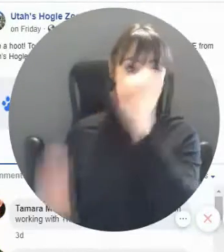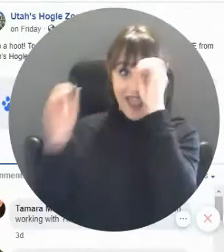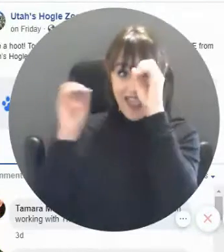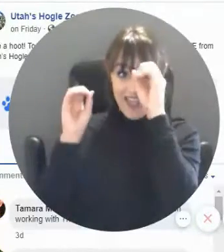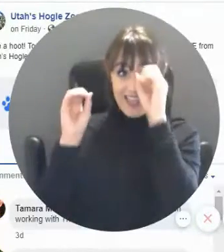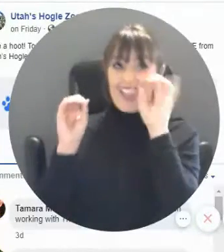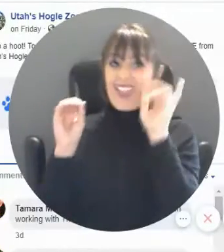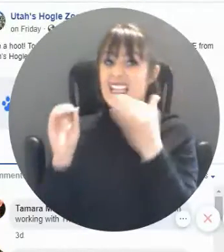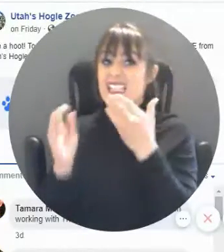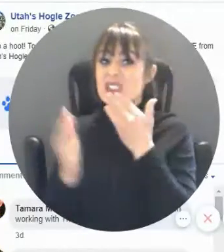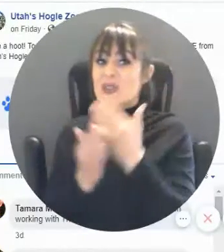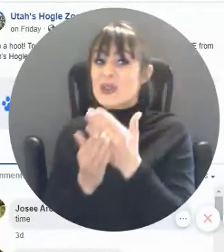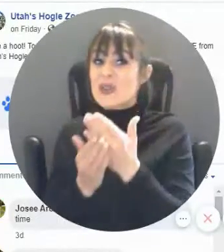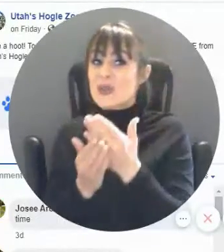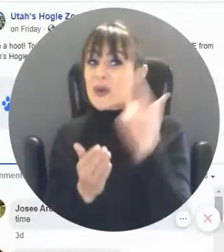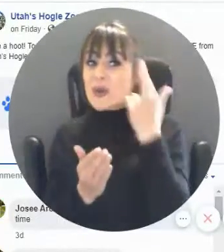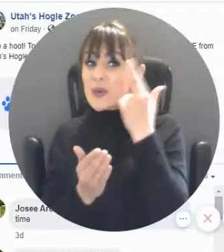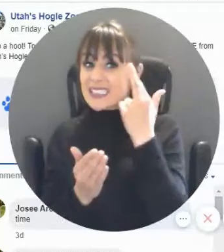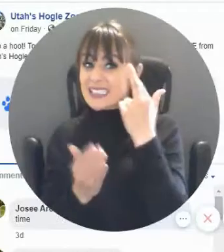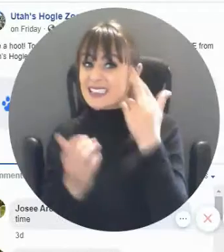Because we don't want Apollo to get nervous.